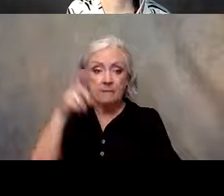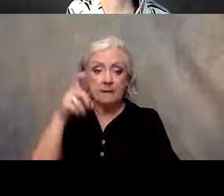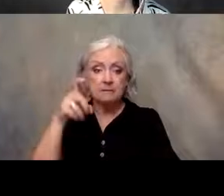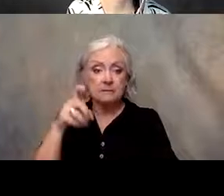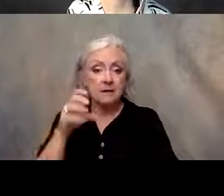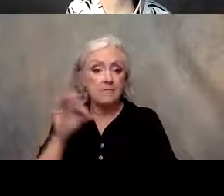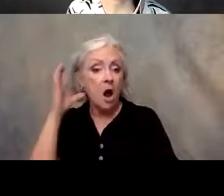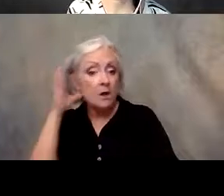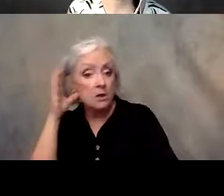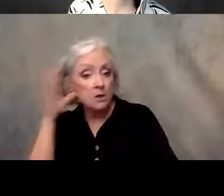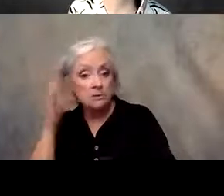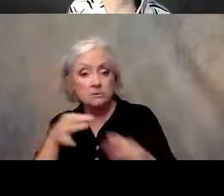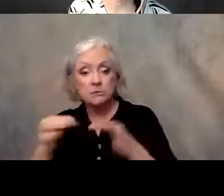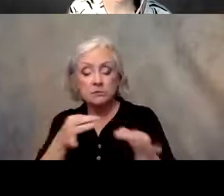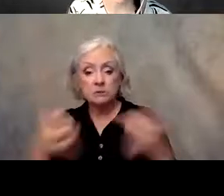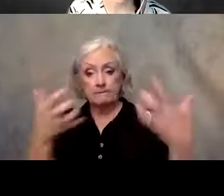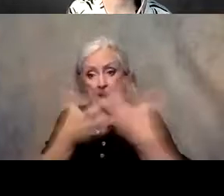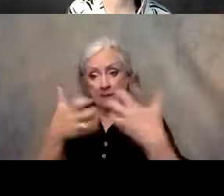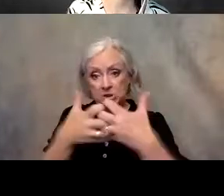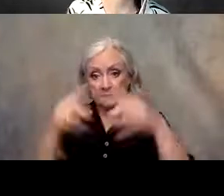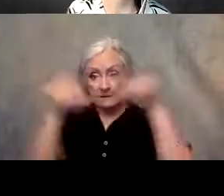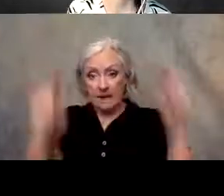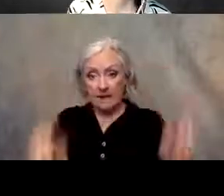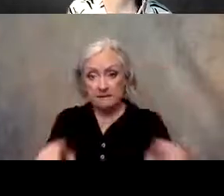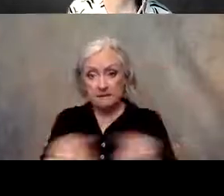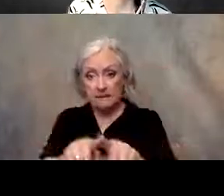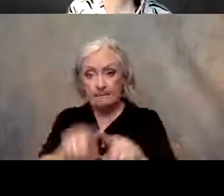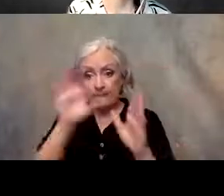overlay is matching the onscreen action and dialog.